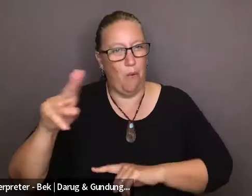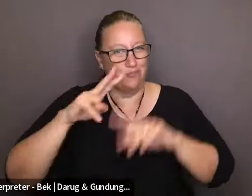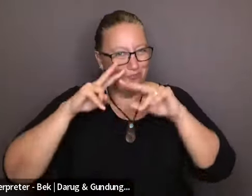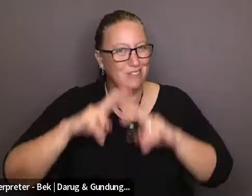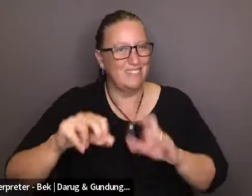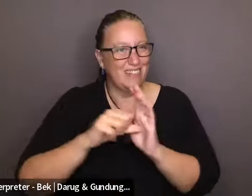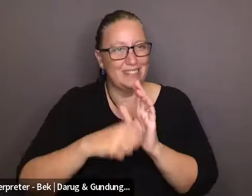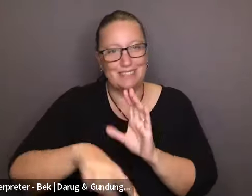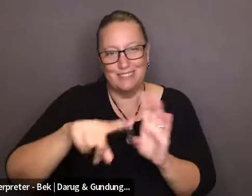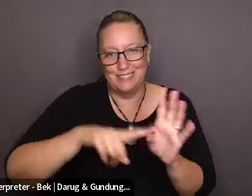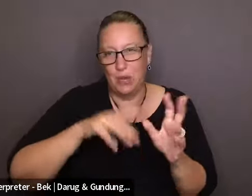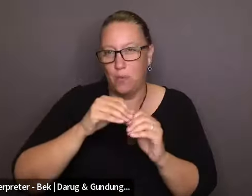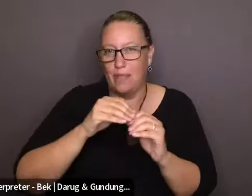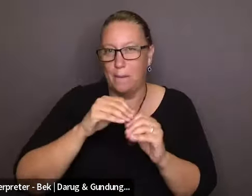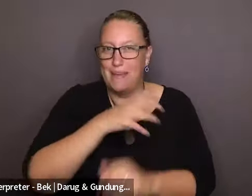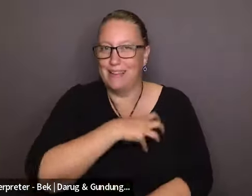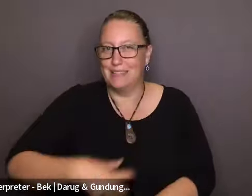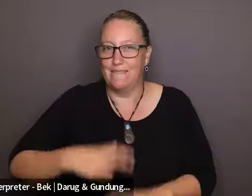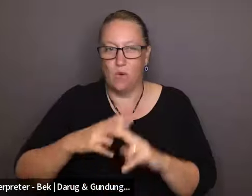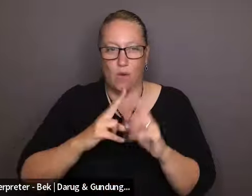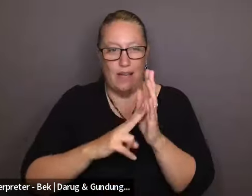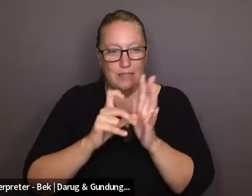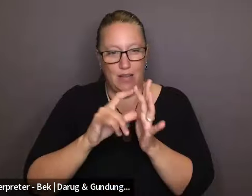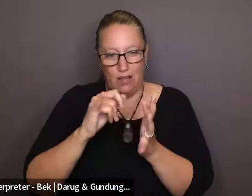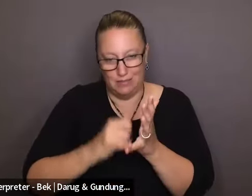research funding round. We were so excited to launch the